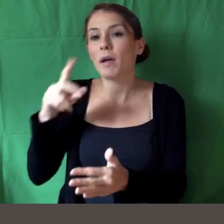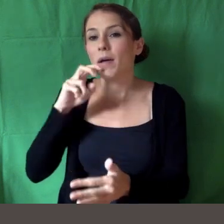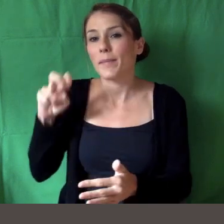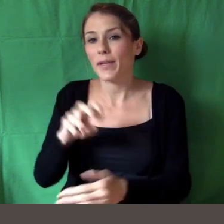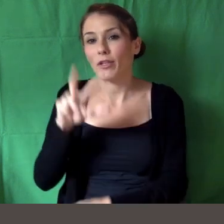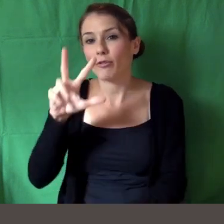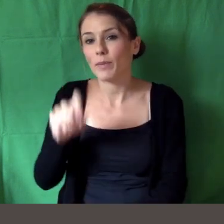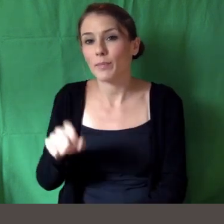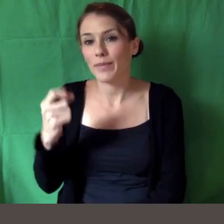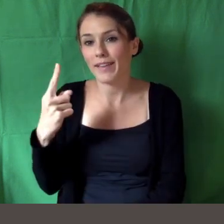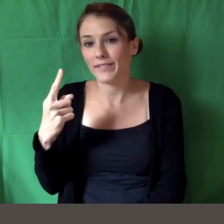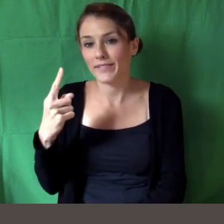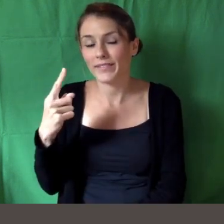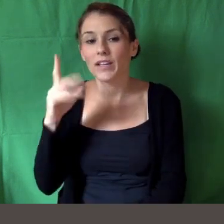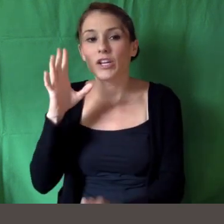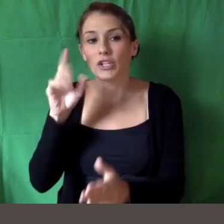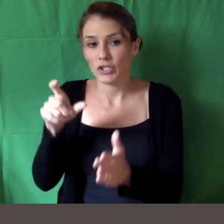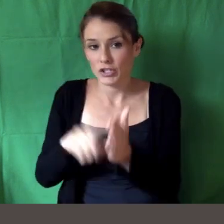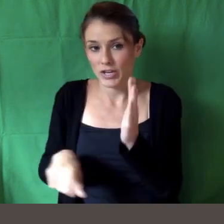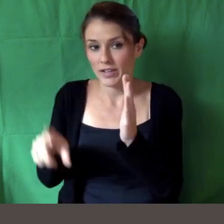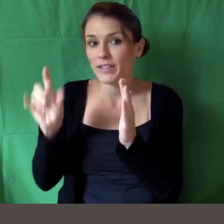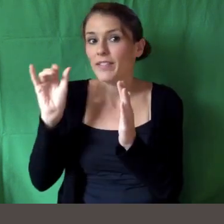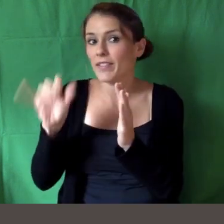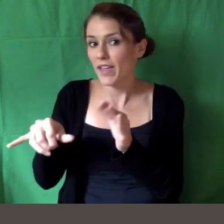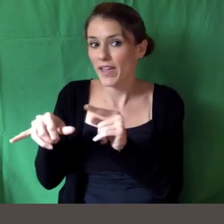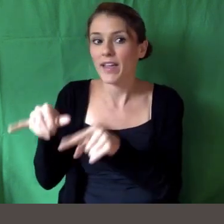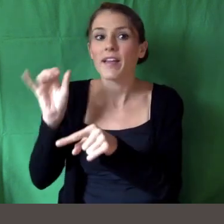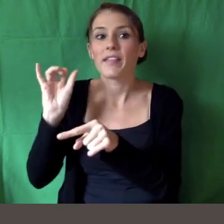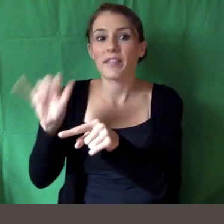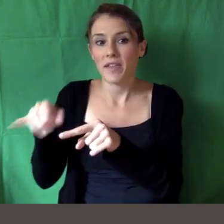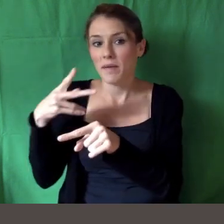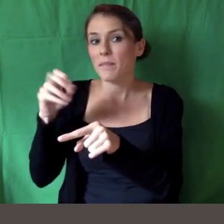check it out, there was a PEP for that, PEP 654.